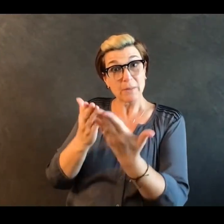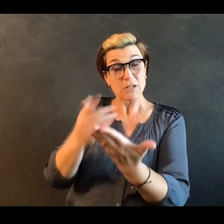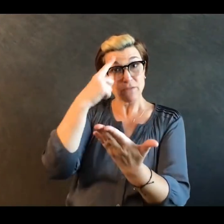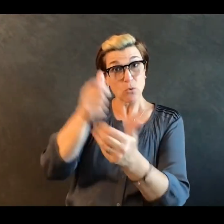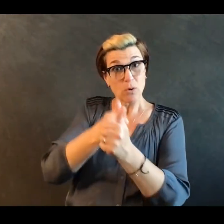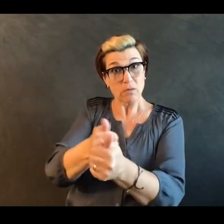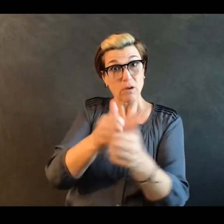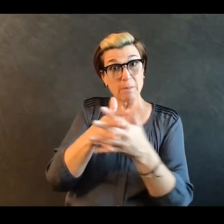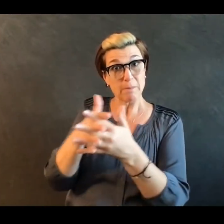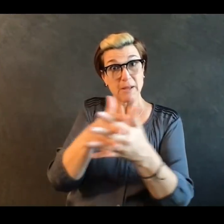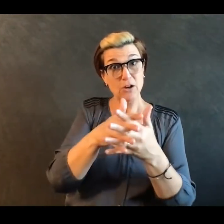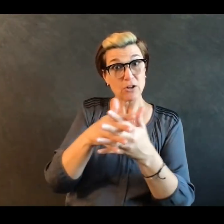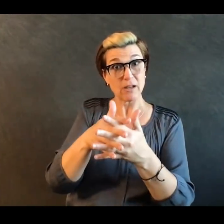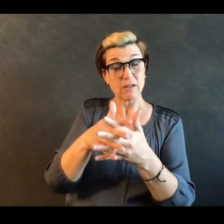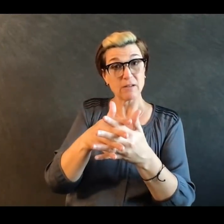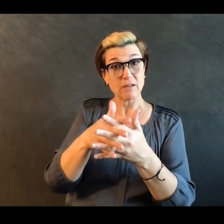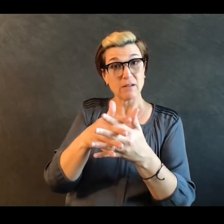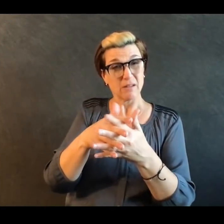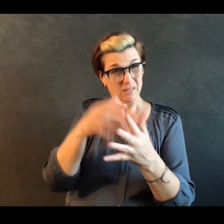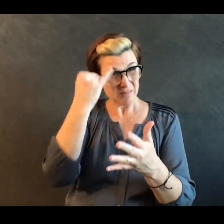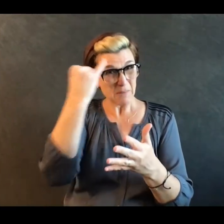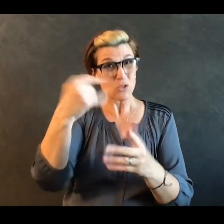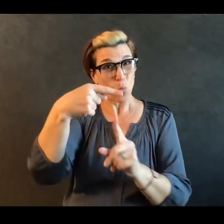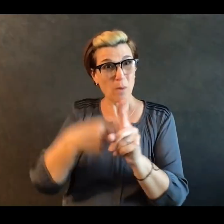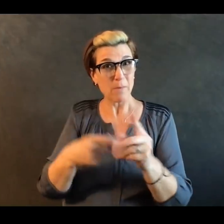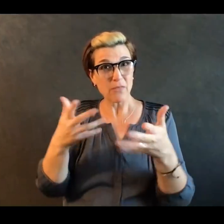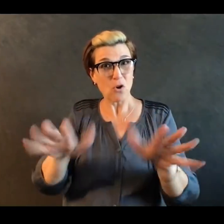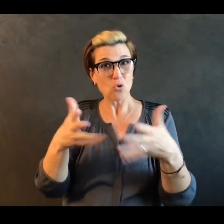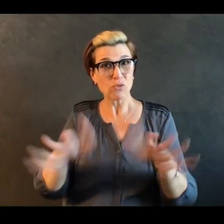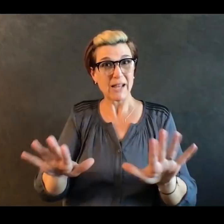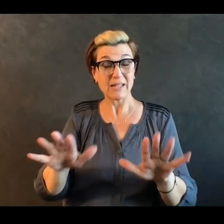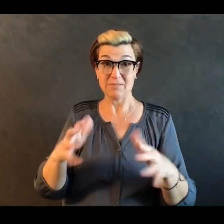people have done over the last 30 days we are slowing the spread we are